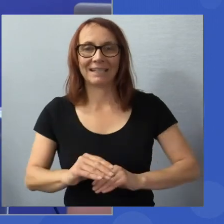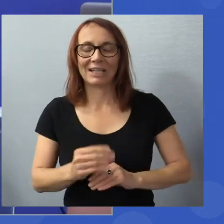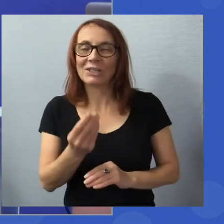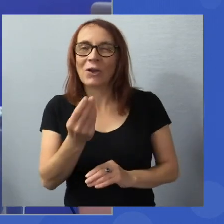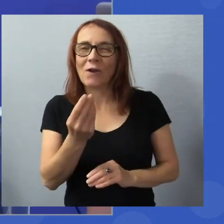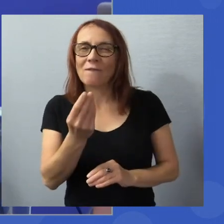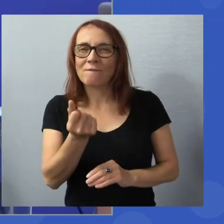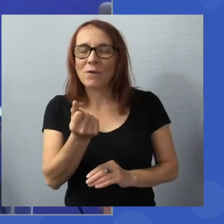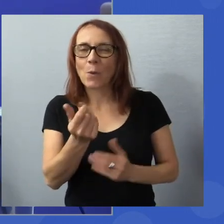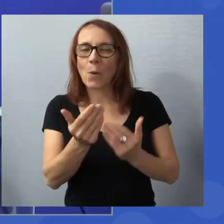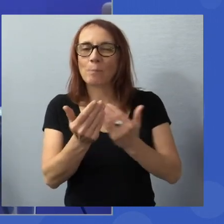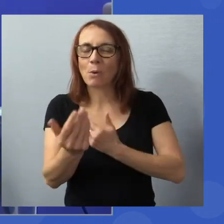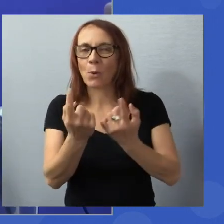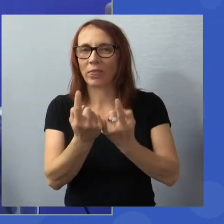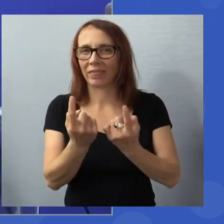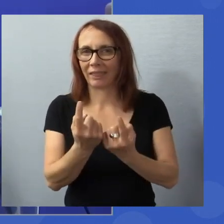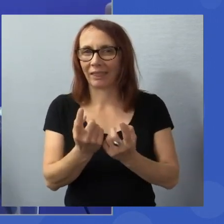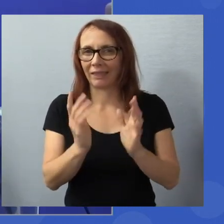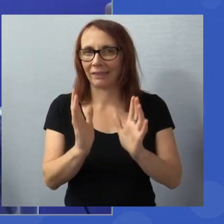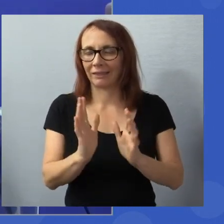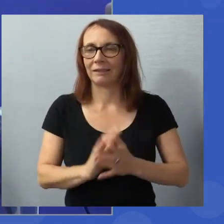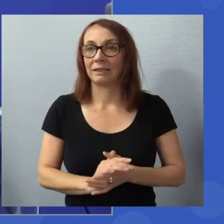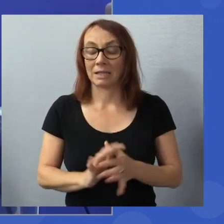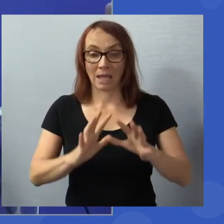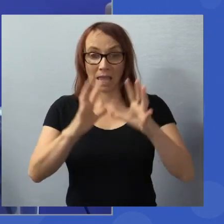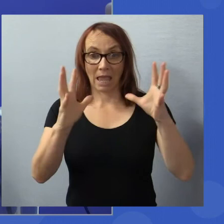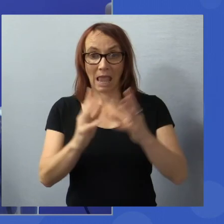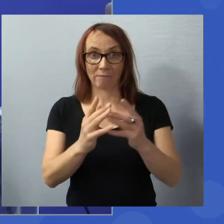that we need to do everything that you've just fed back there about process